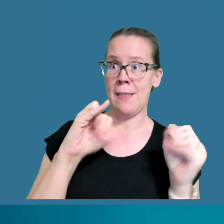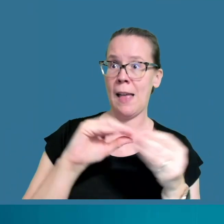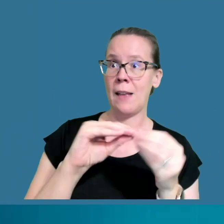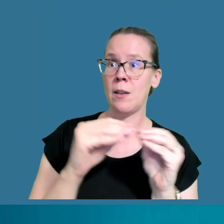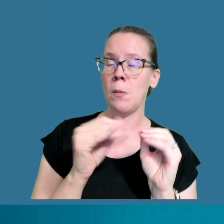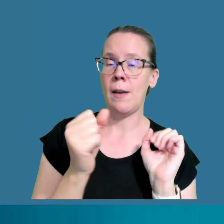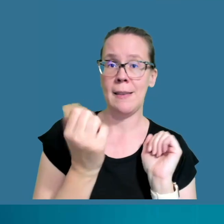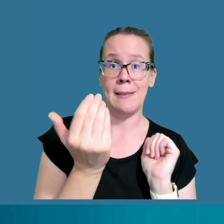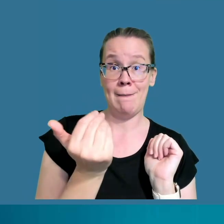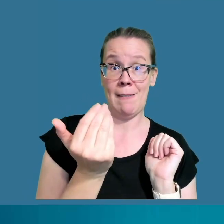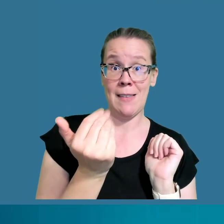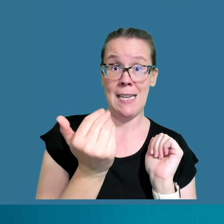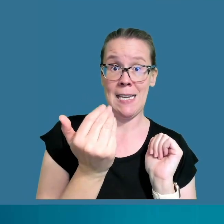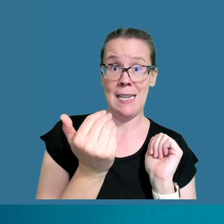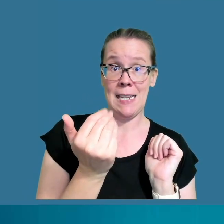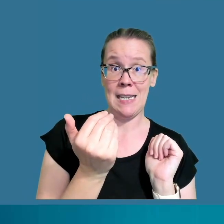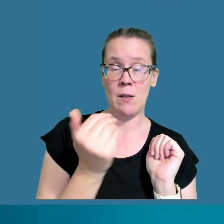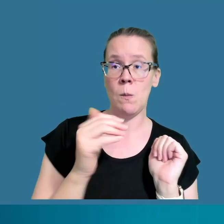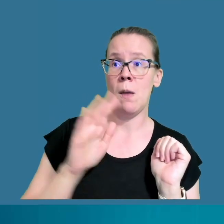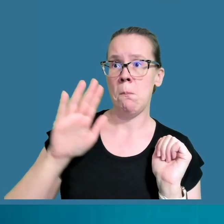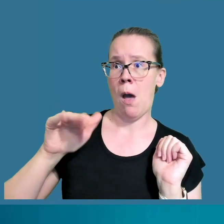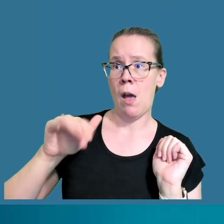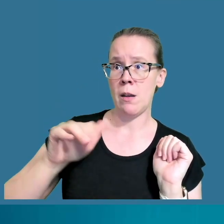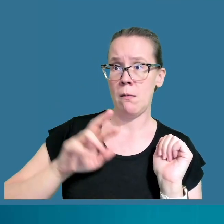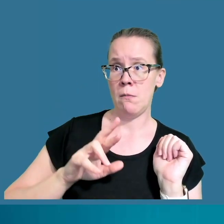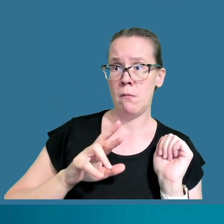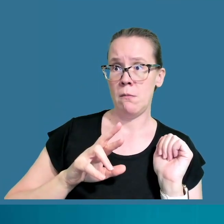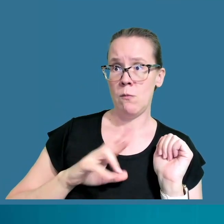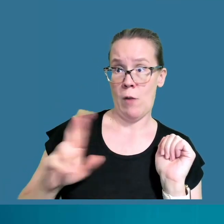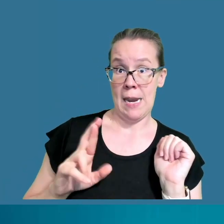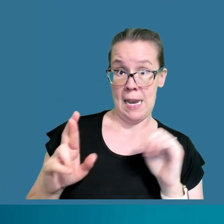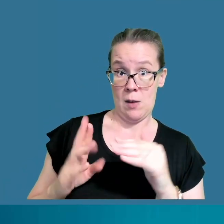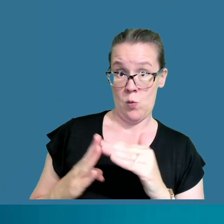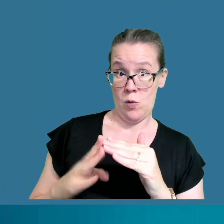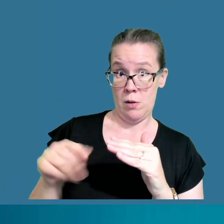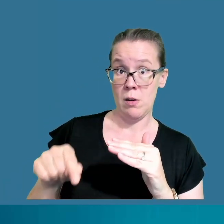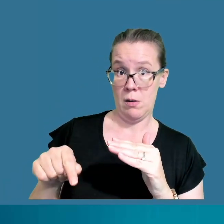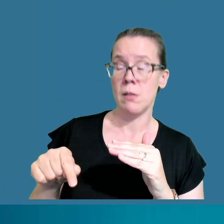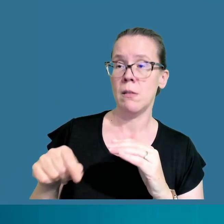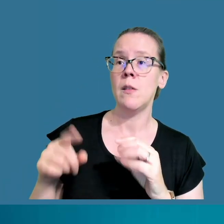center out. And so, again, the principle is the same: you start with, um, the highest number,